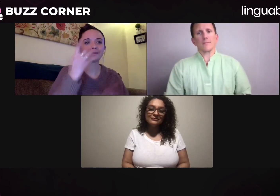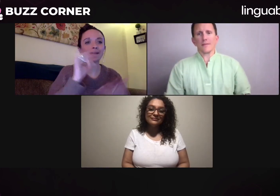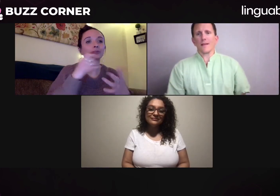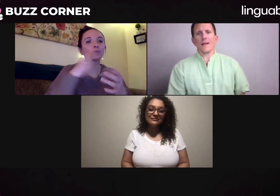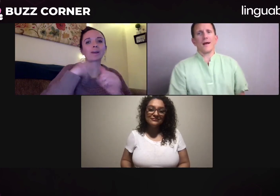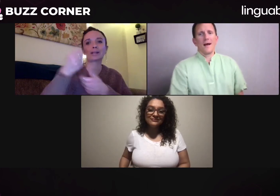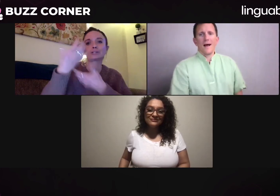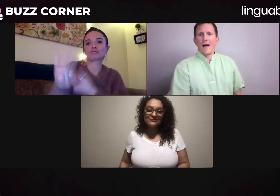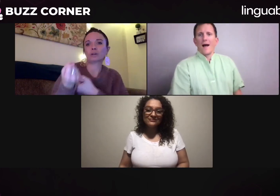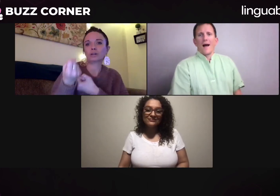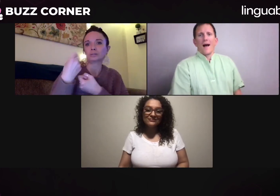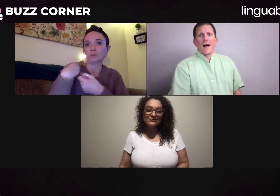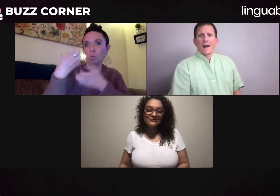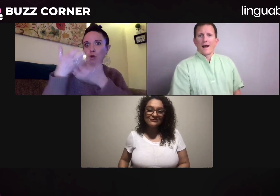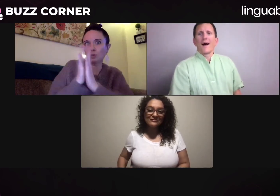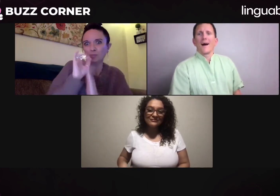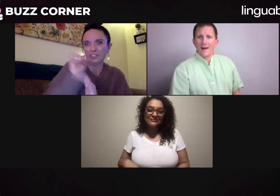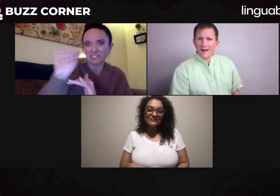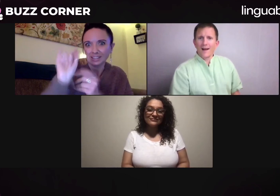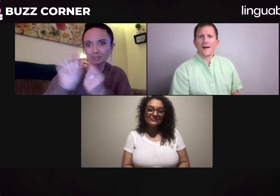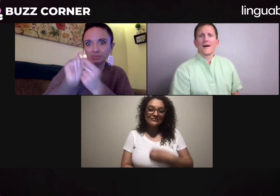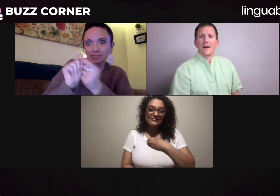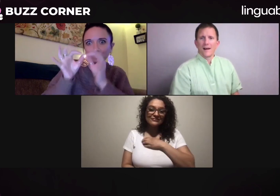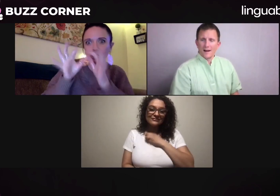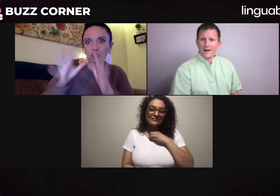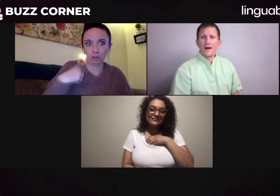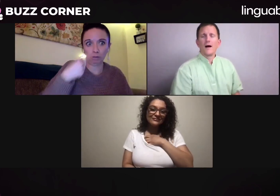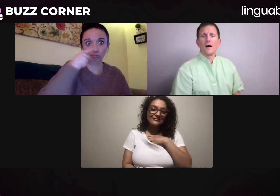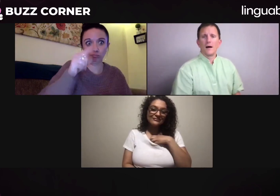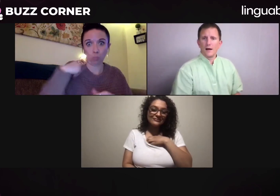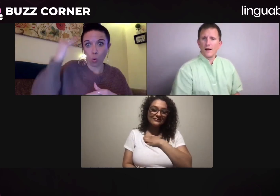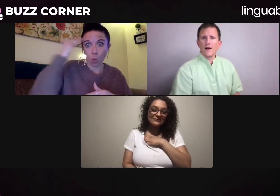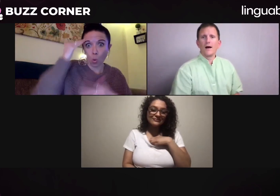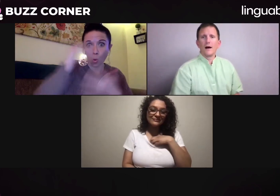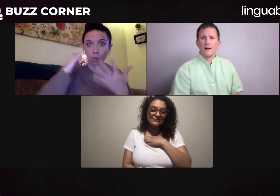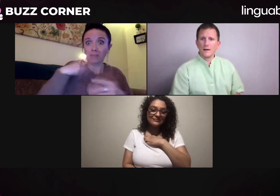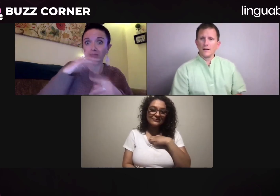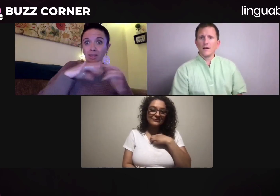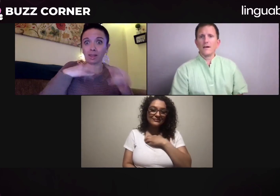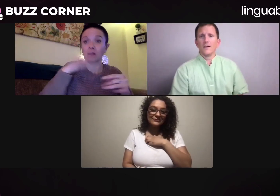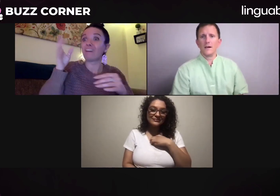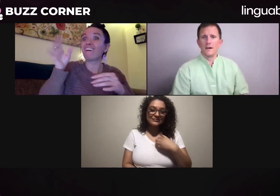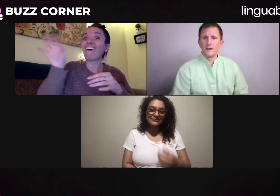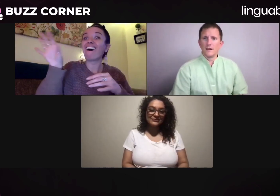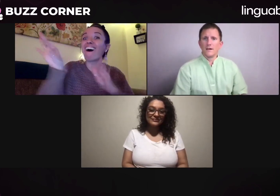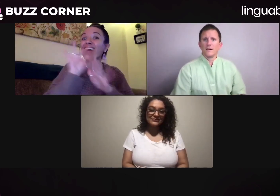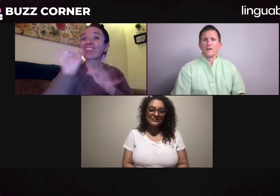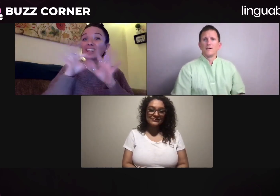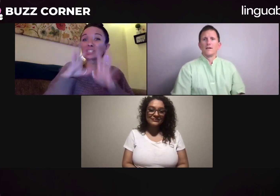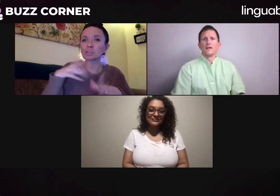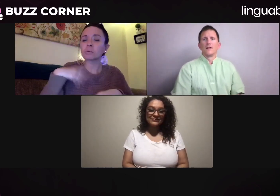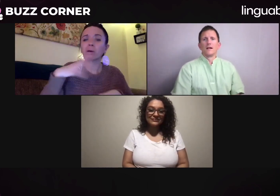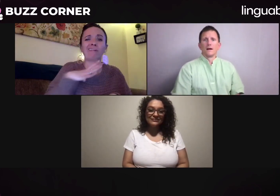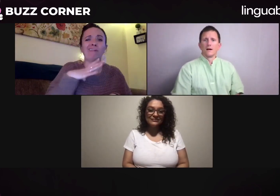And I think that that's where trust comes in iyou know, do we trust that specific interpreter? How is the interpreter connected to what they're doing,